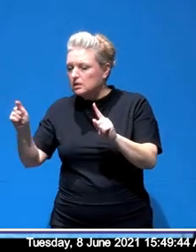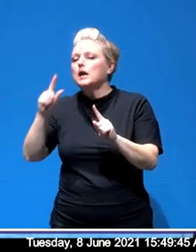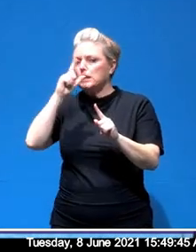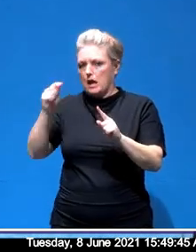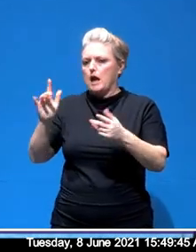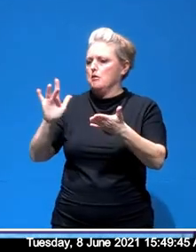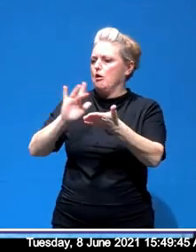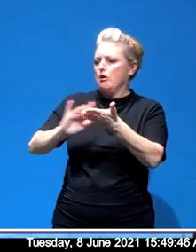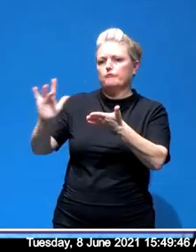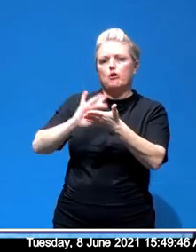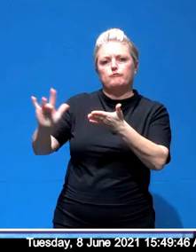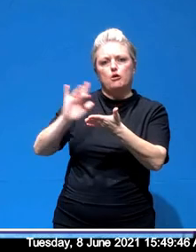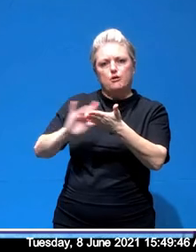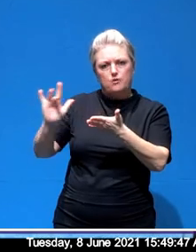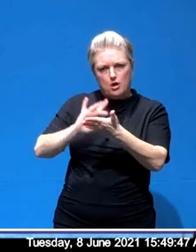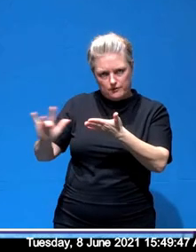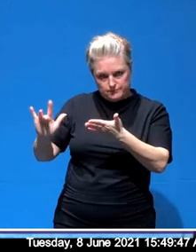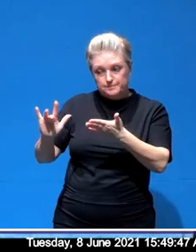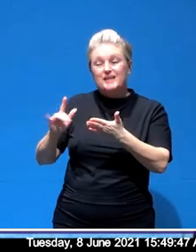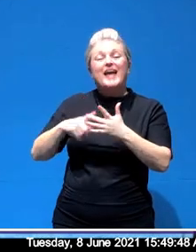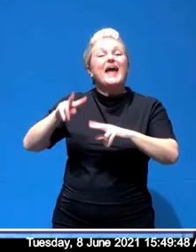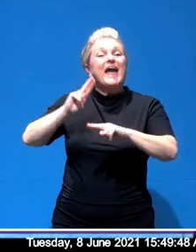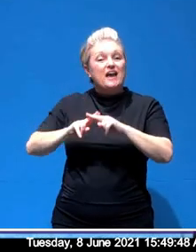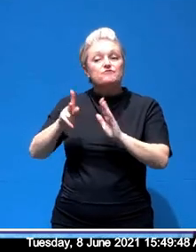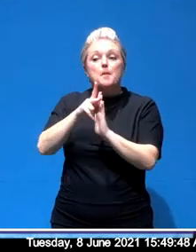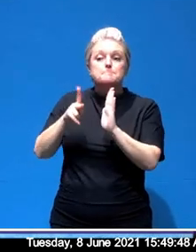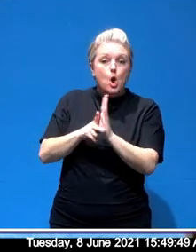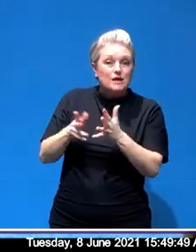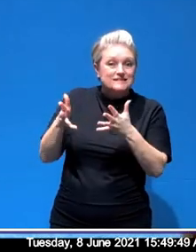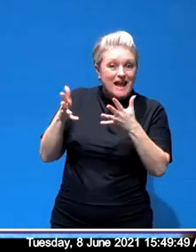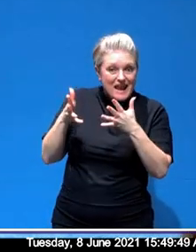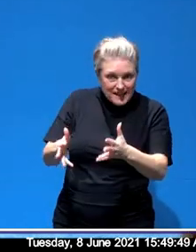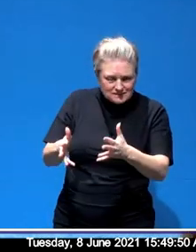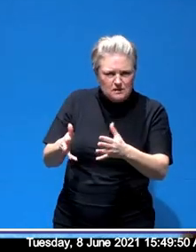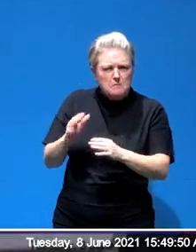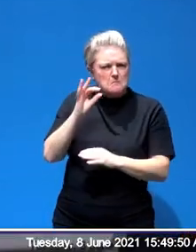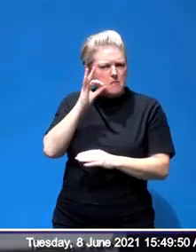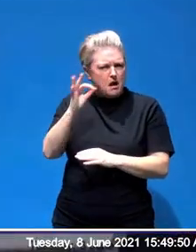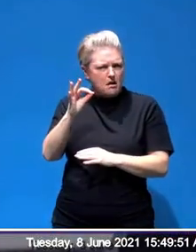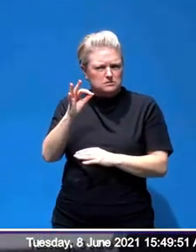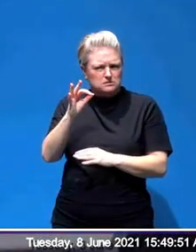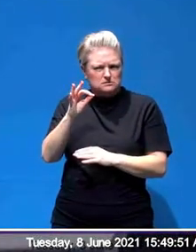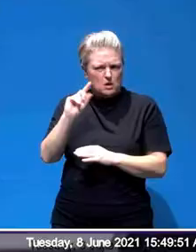What organisational policy is being referred to there? I'm sorry, I'll have to take that on notice.